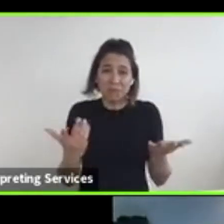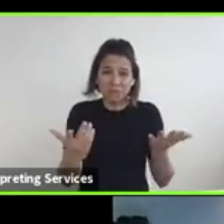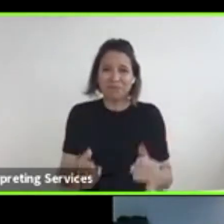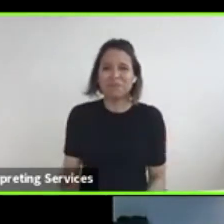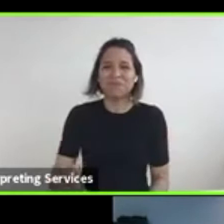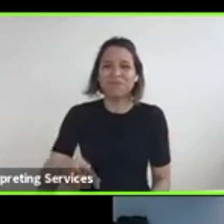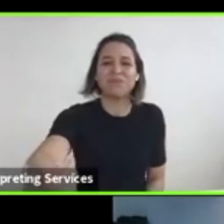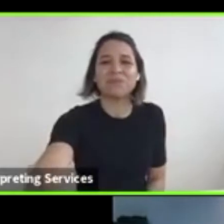(ALI): I CAN SEE YOU!